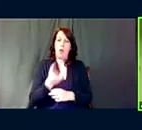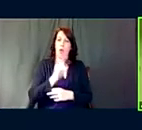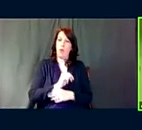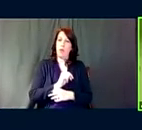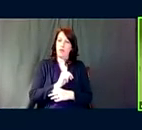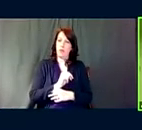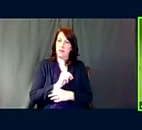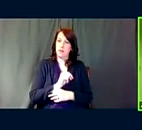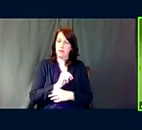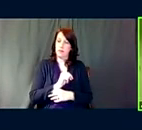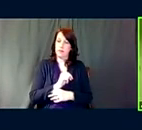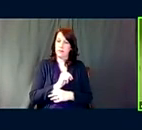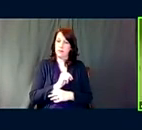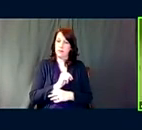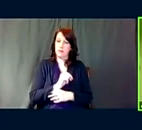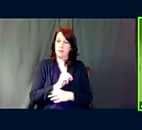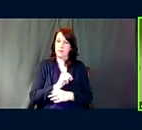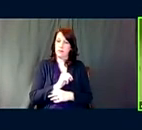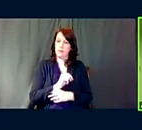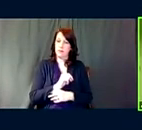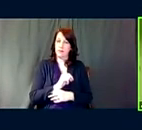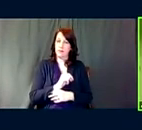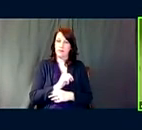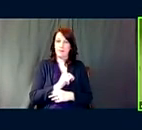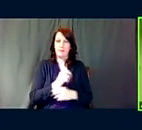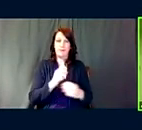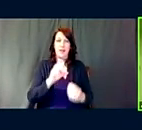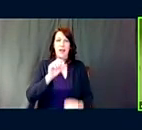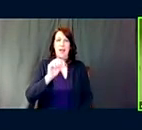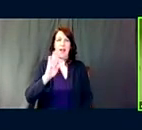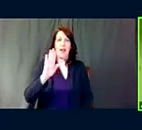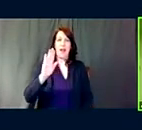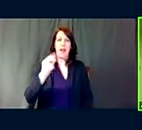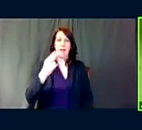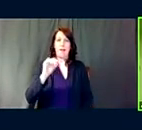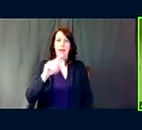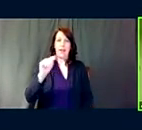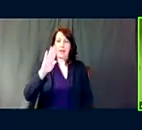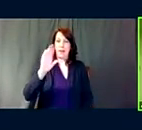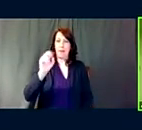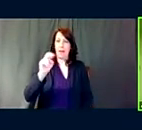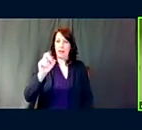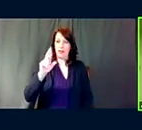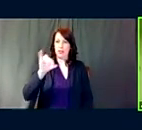OUR, NEXT SLIDE, USED OUR OWN